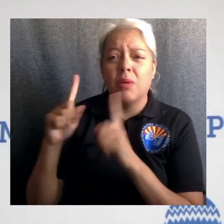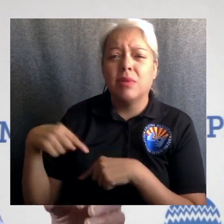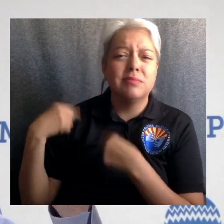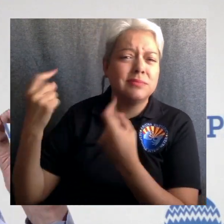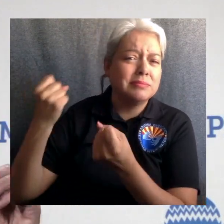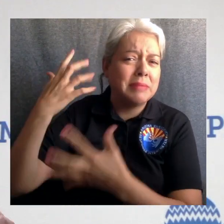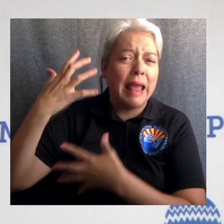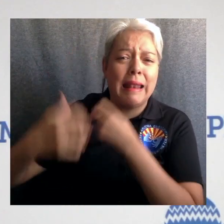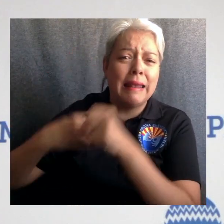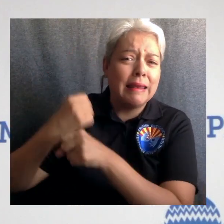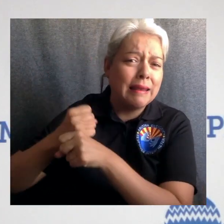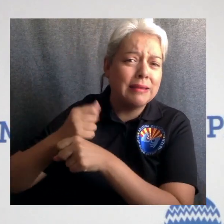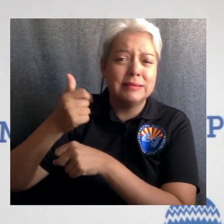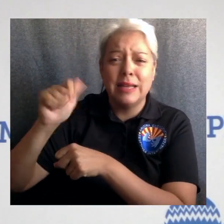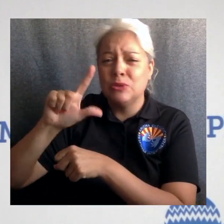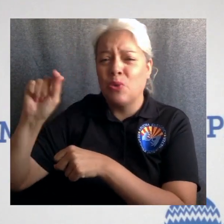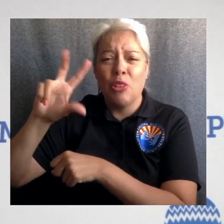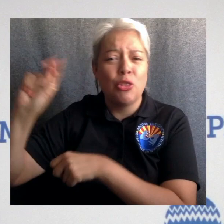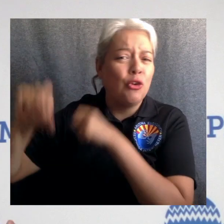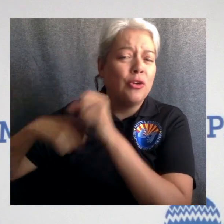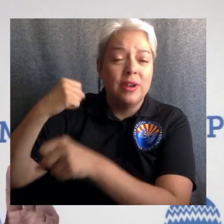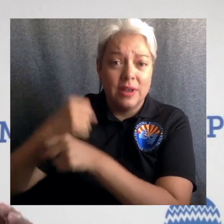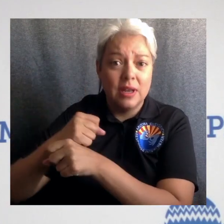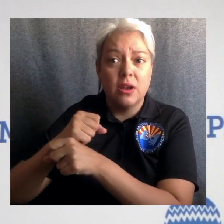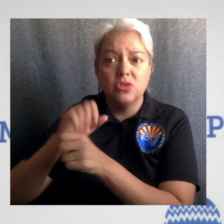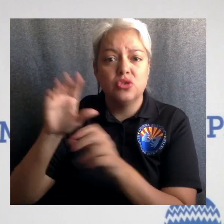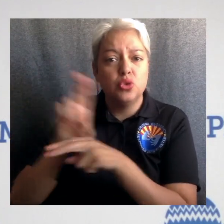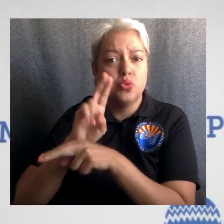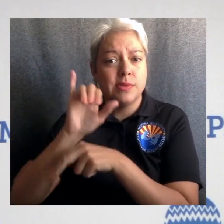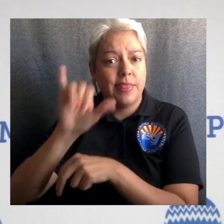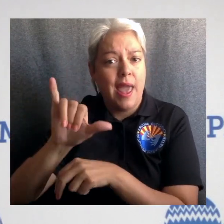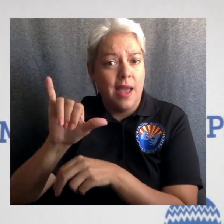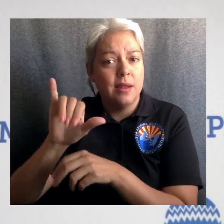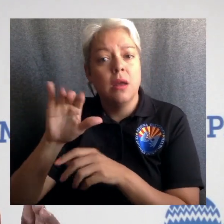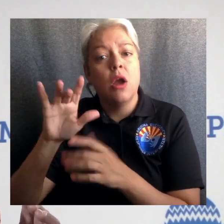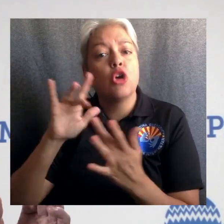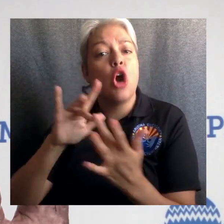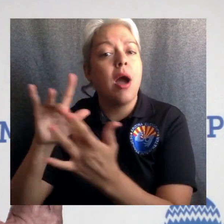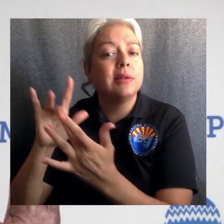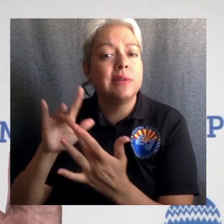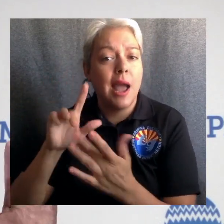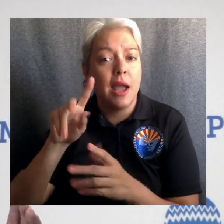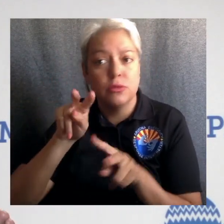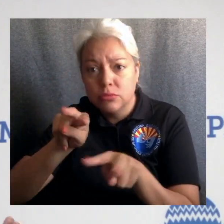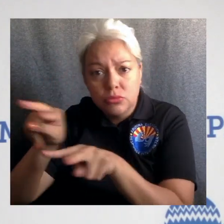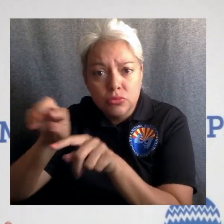They tend to be diseases that are relatively uncommon and for which we have a good intervention,